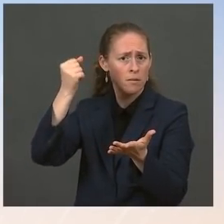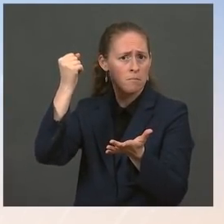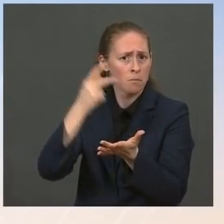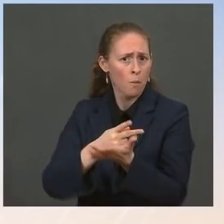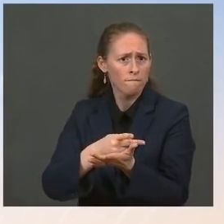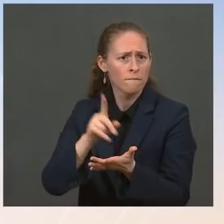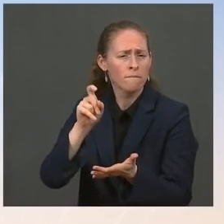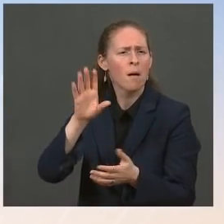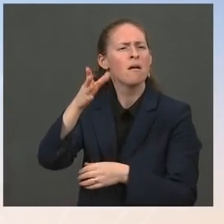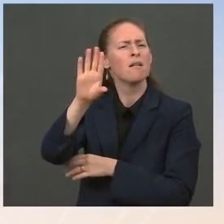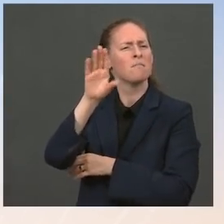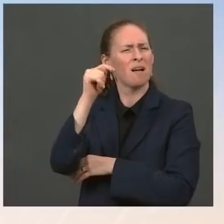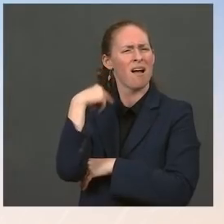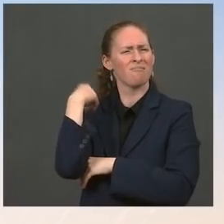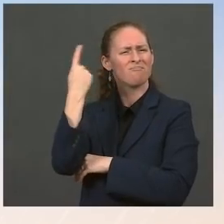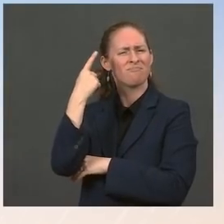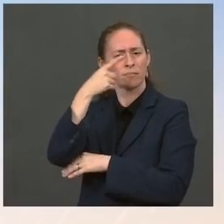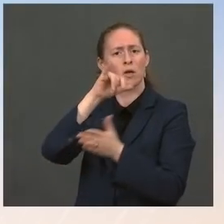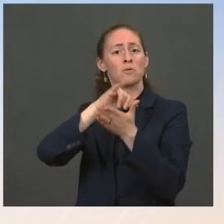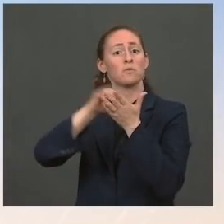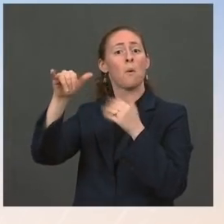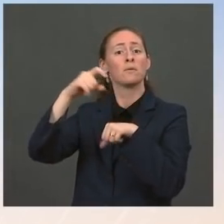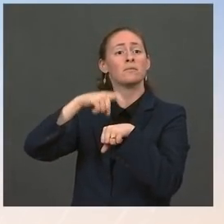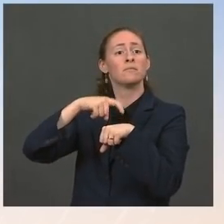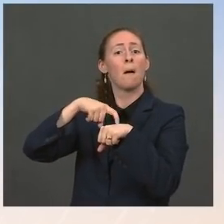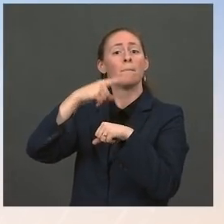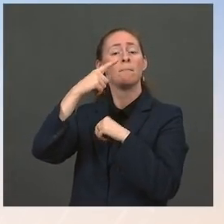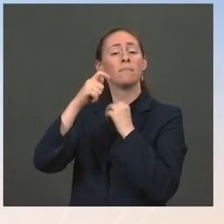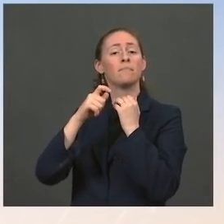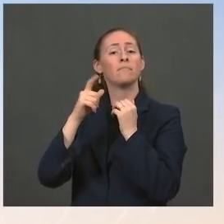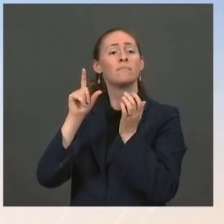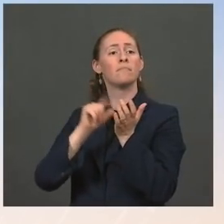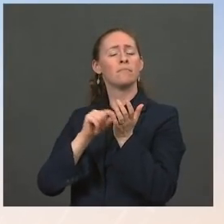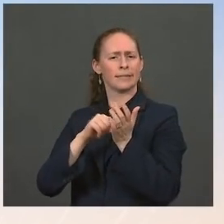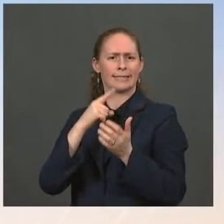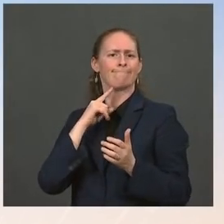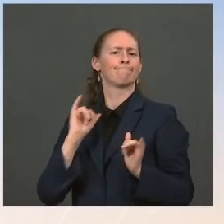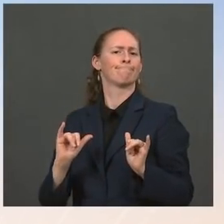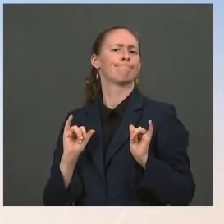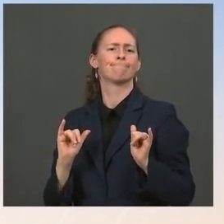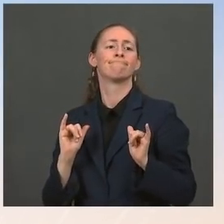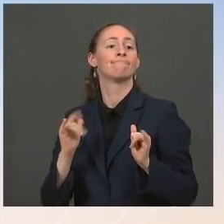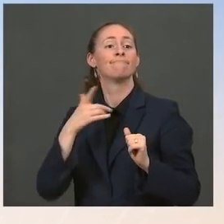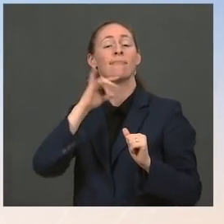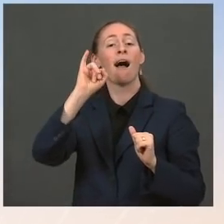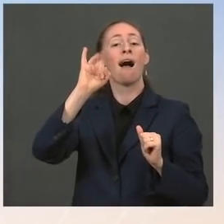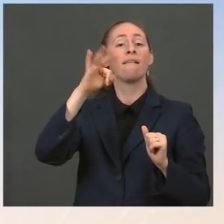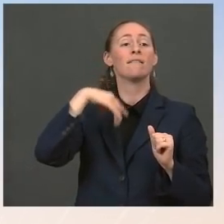is saying that one of the problems even in going to places like CVS to get a test is,